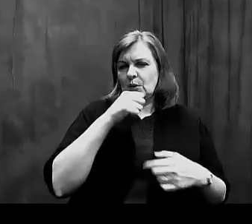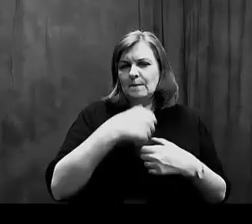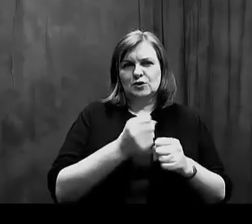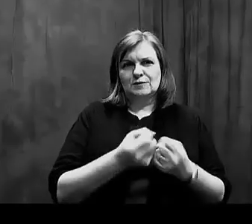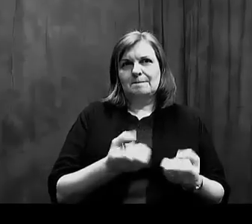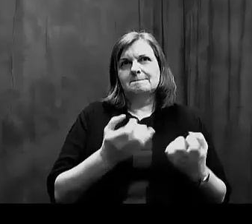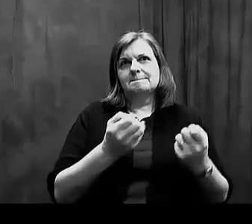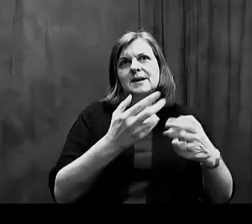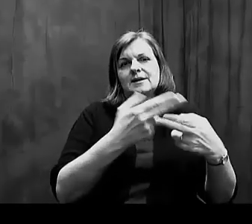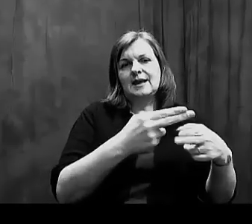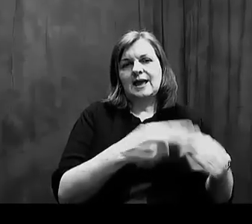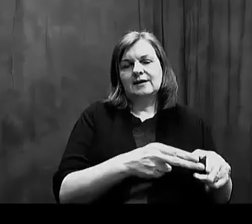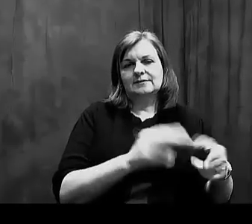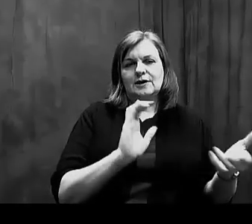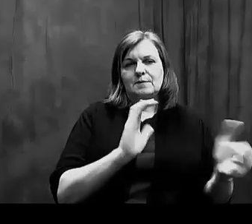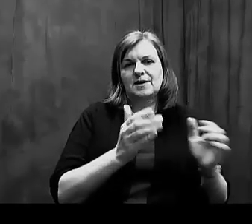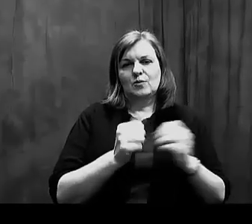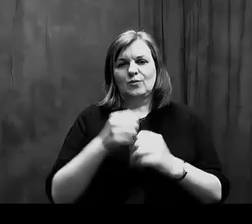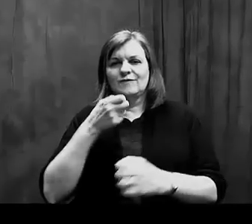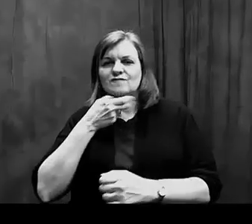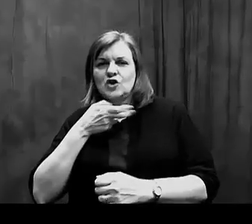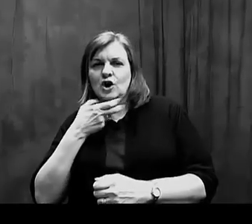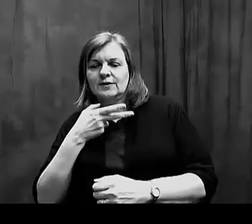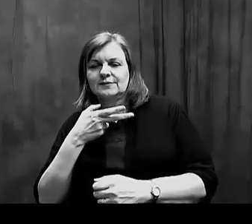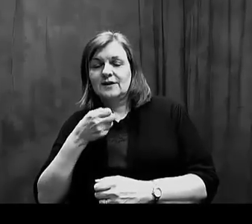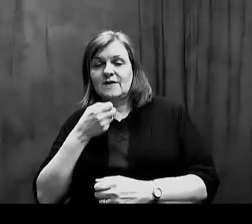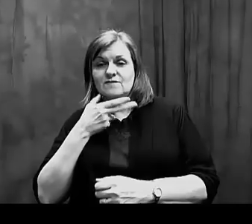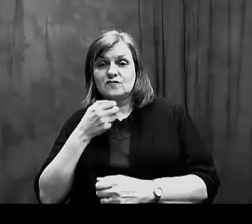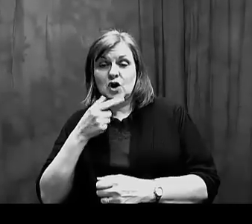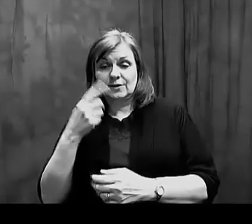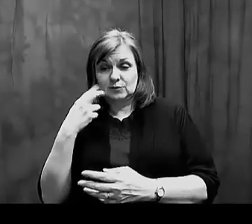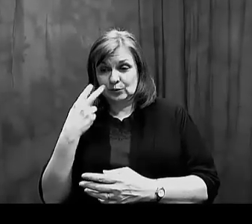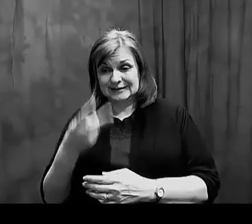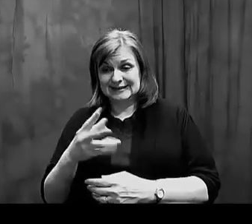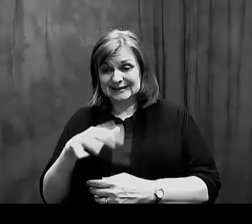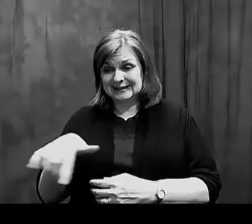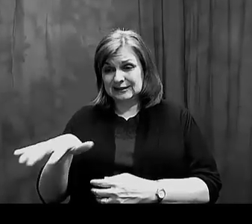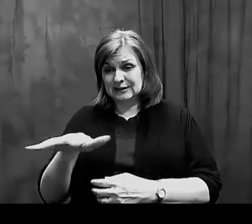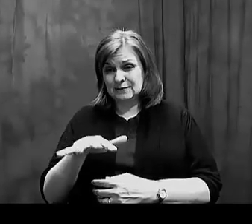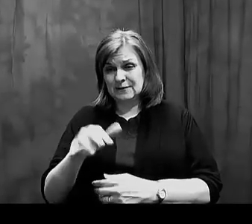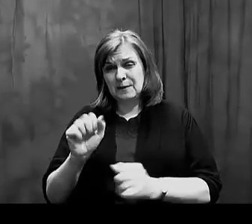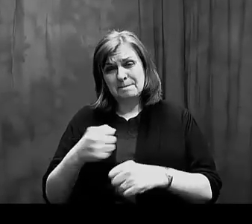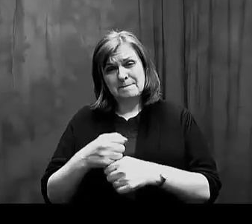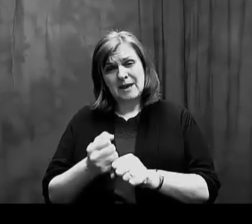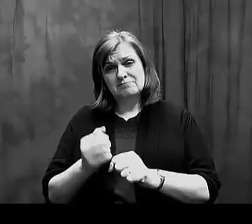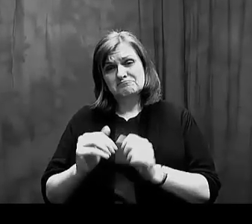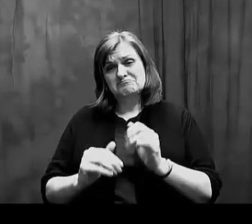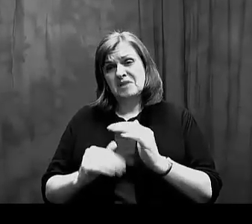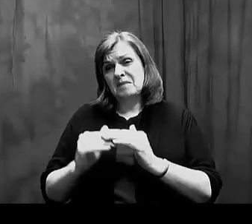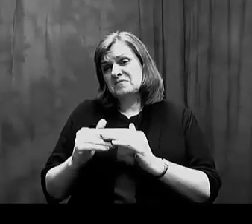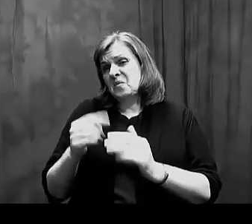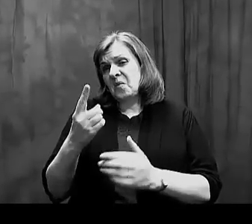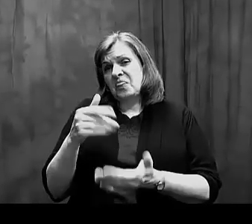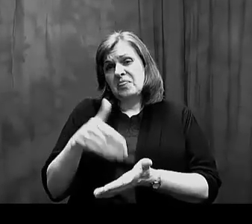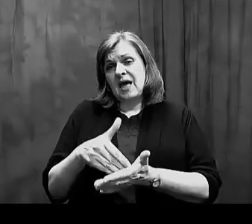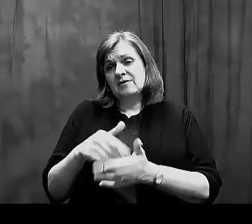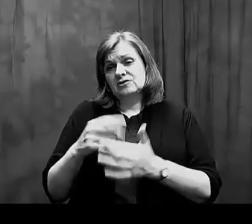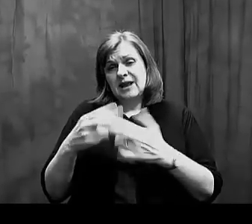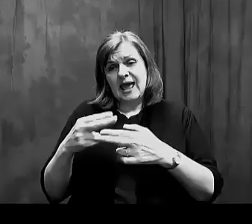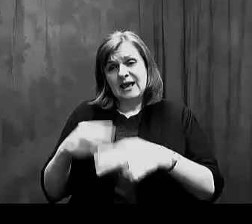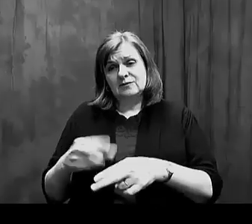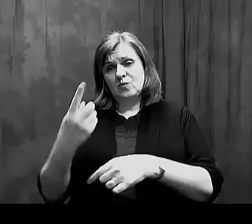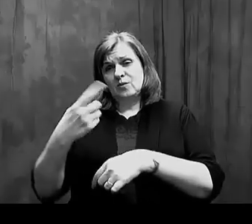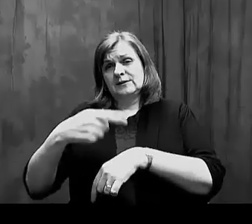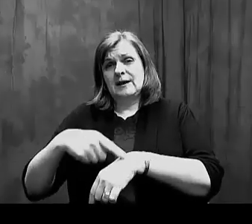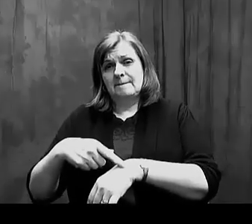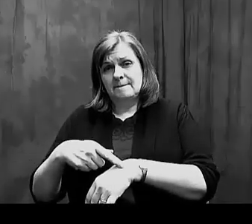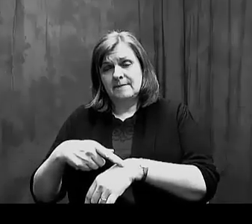organism may increase the chances of offspring actually being produced -- when we look at internal fertilization